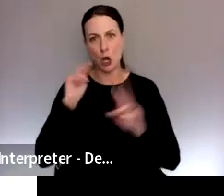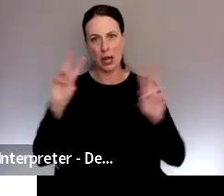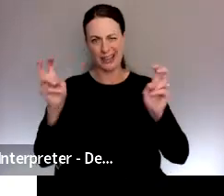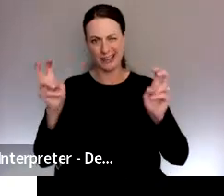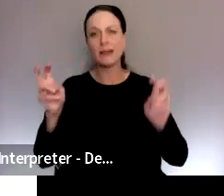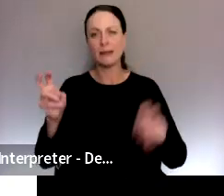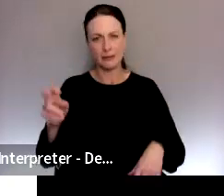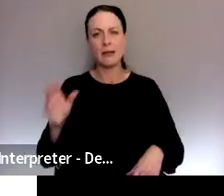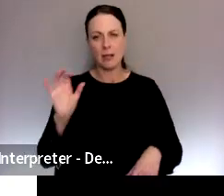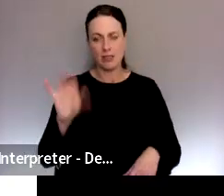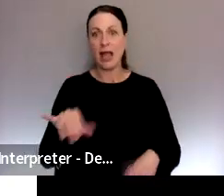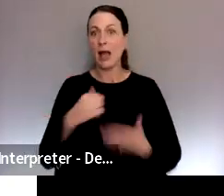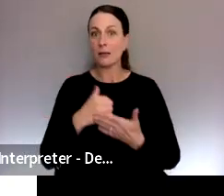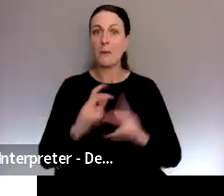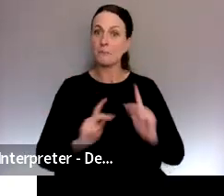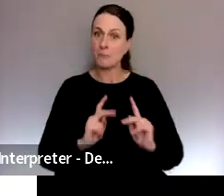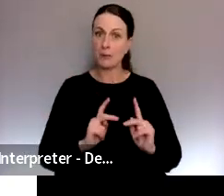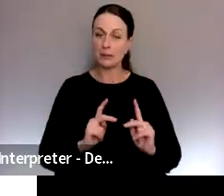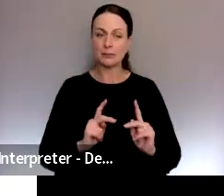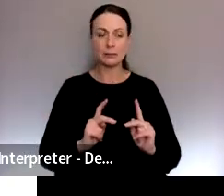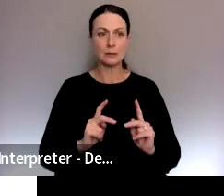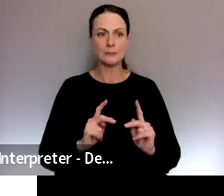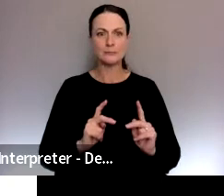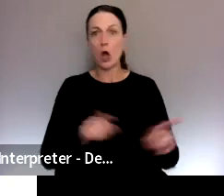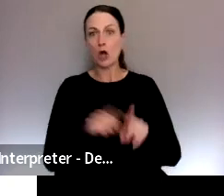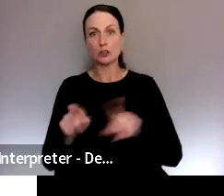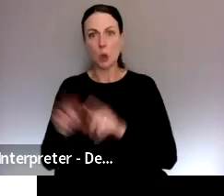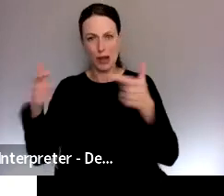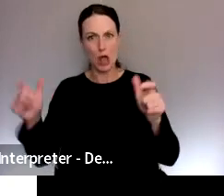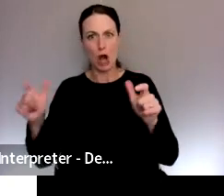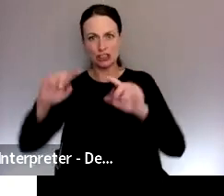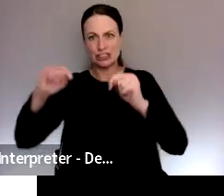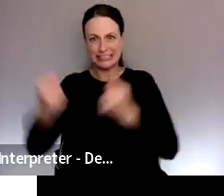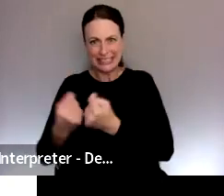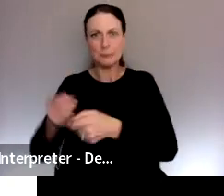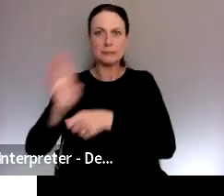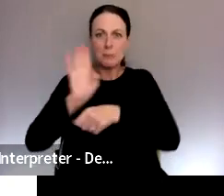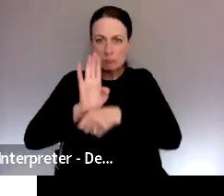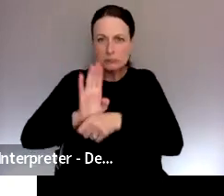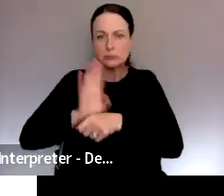It enables individuals as well as large teams and enterprises